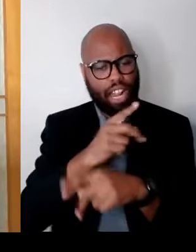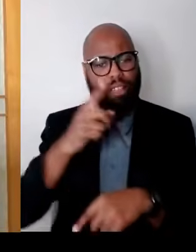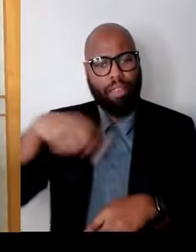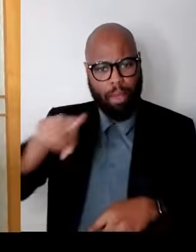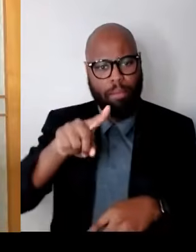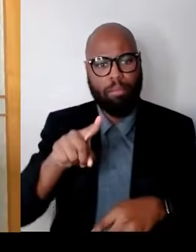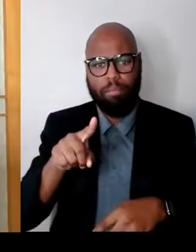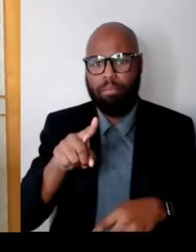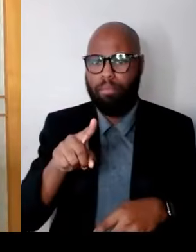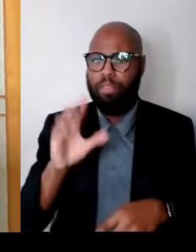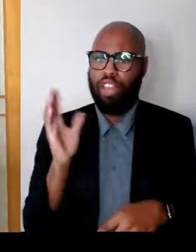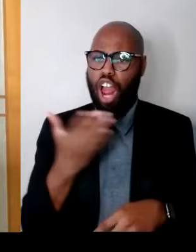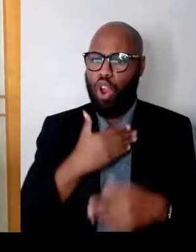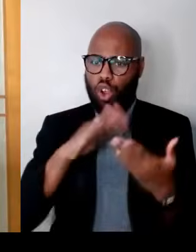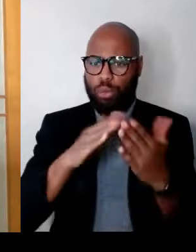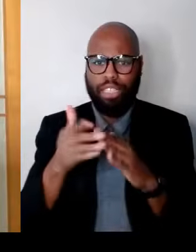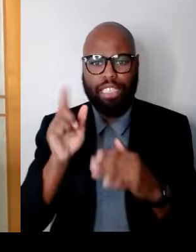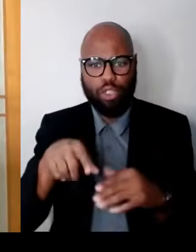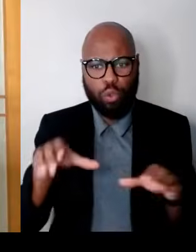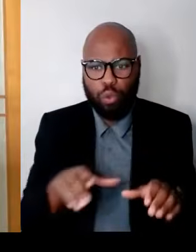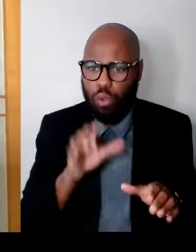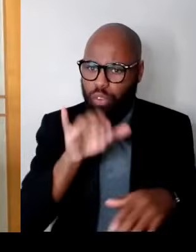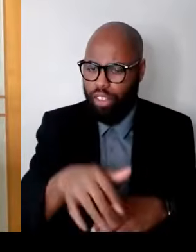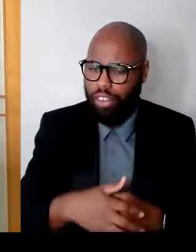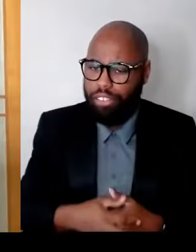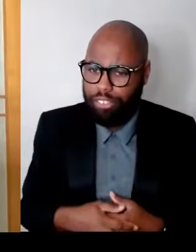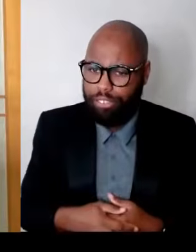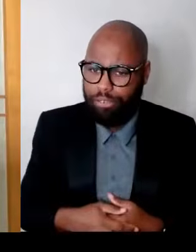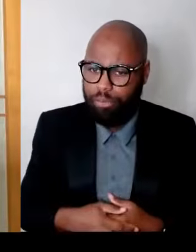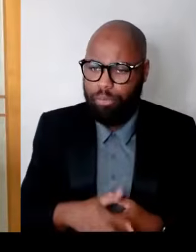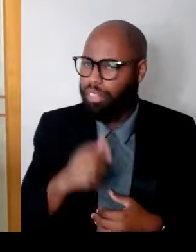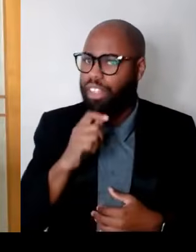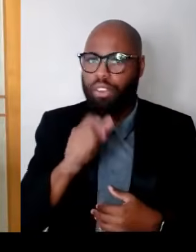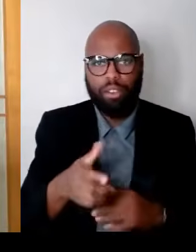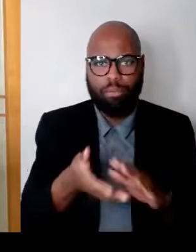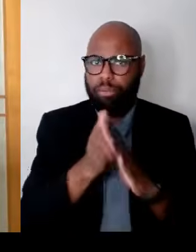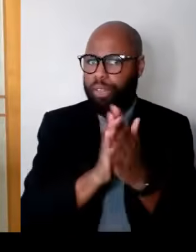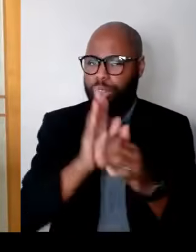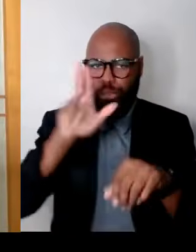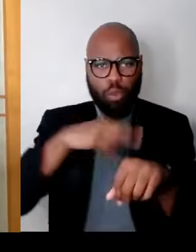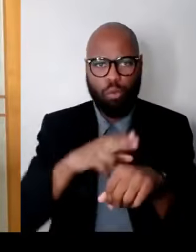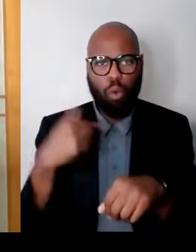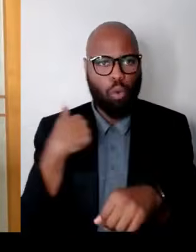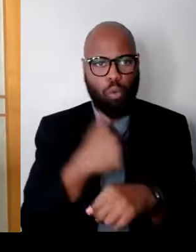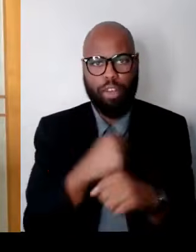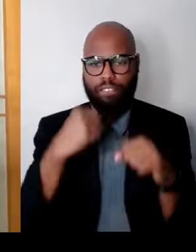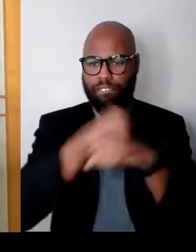We don't let it to be seen as normal. And we fight back to love, honestly.